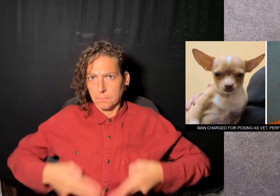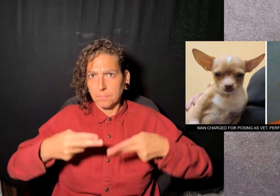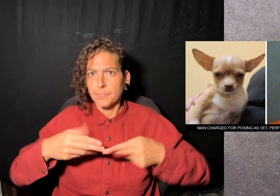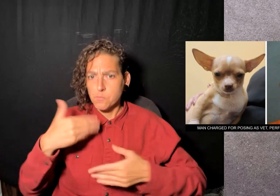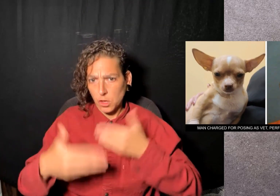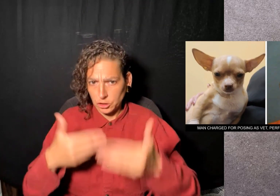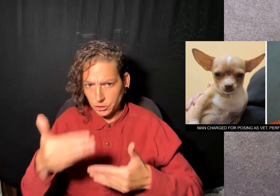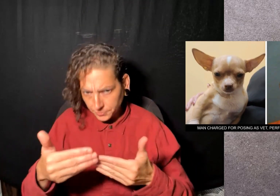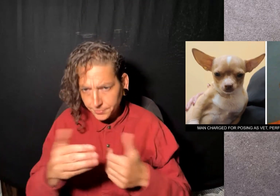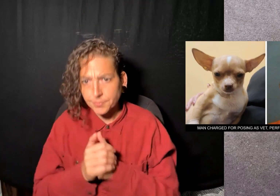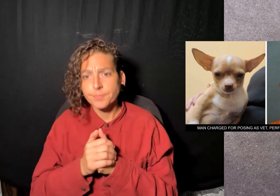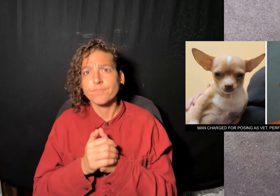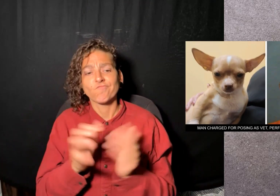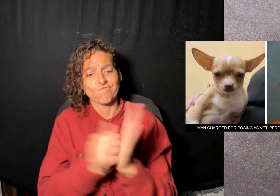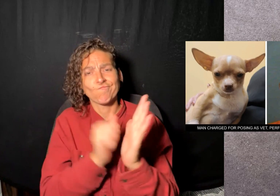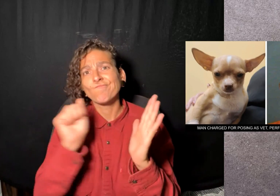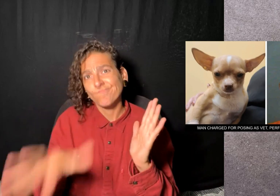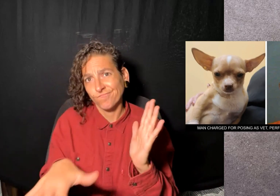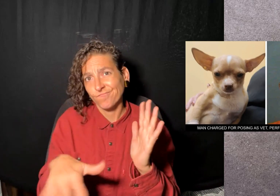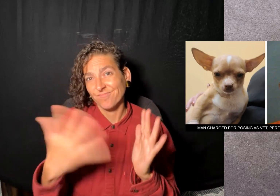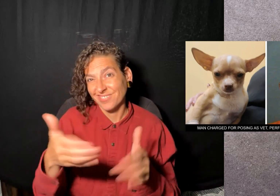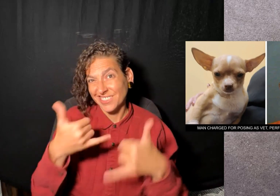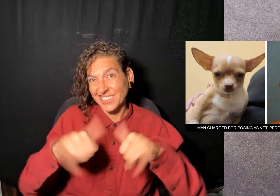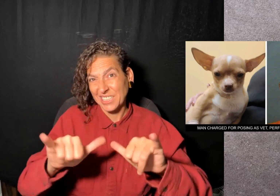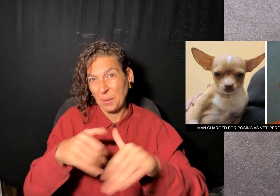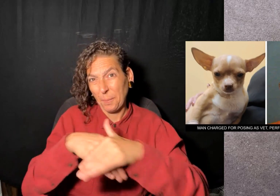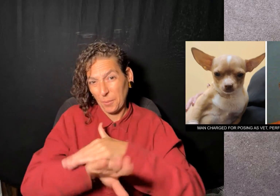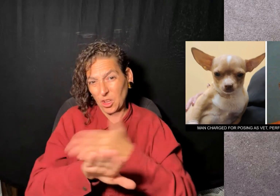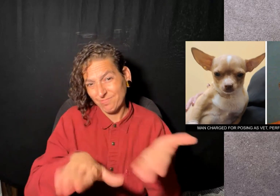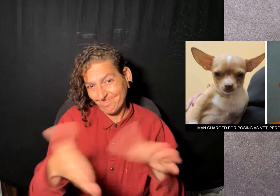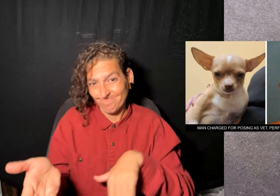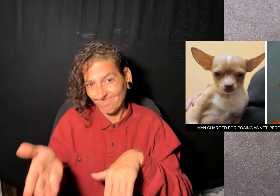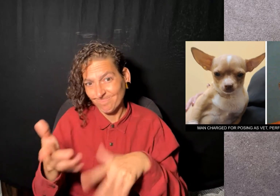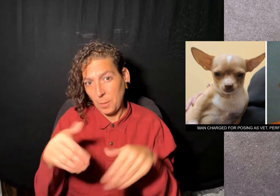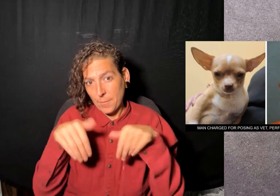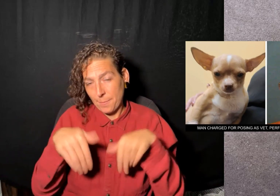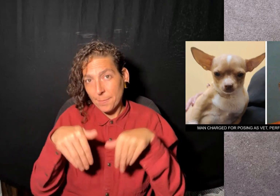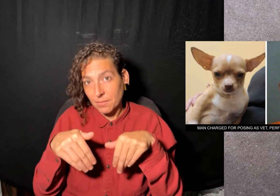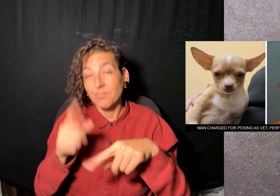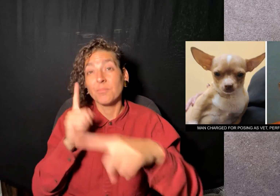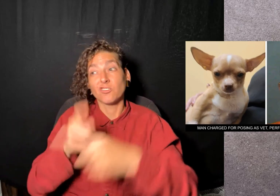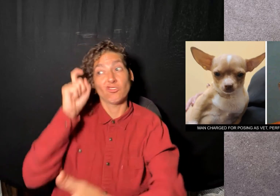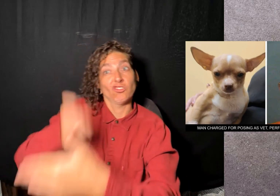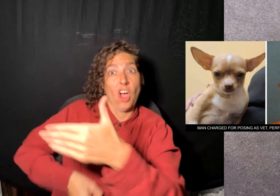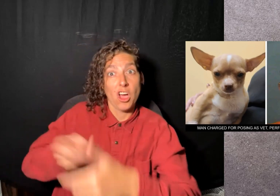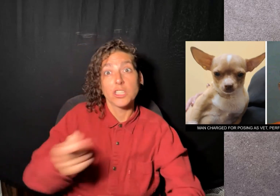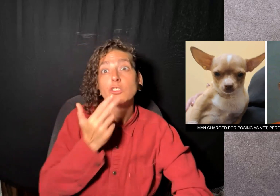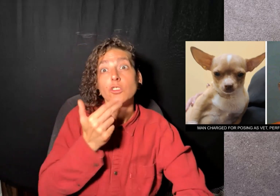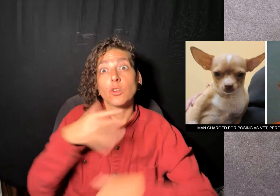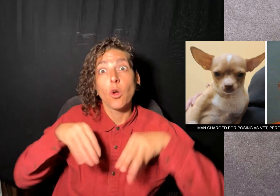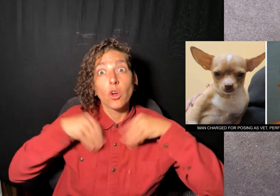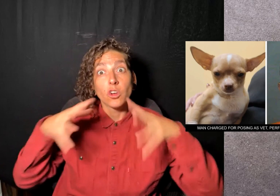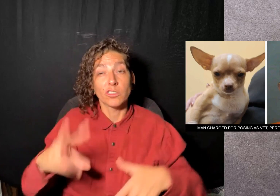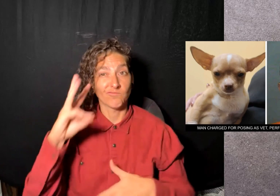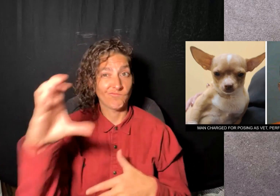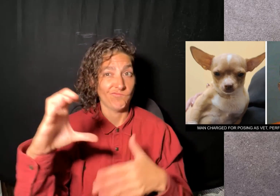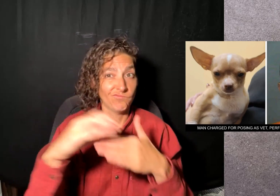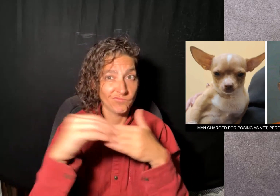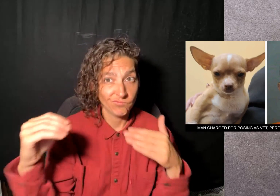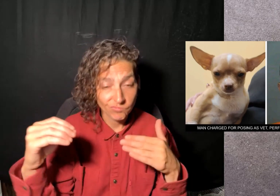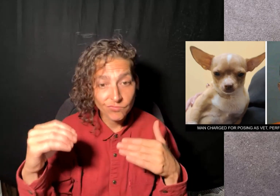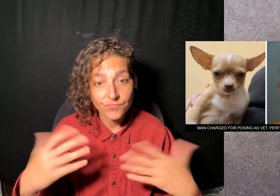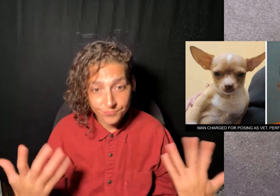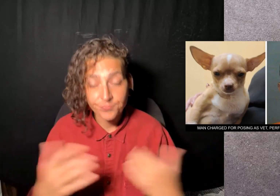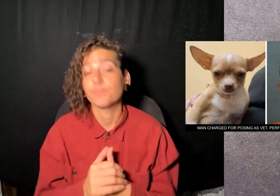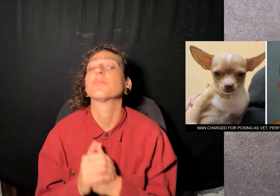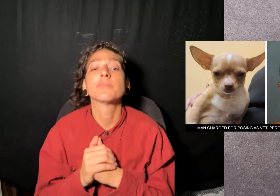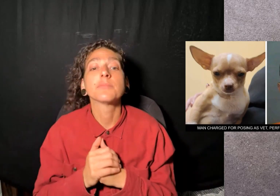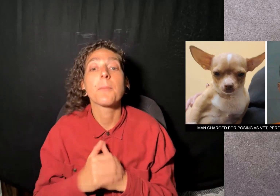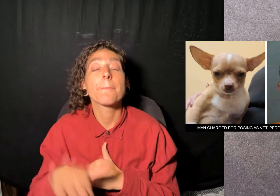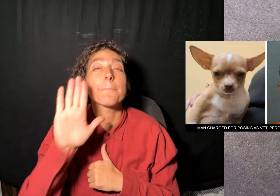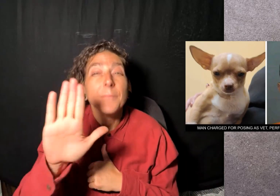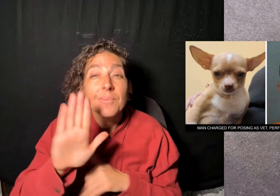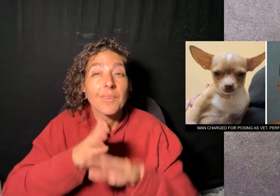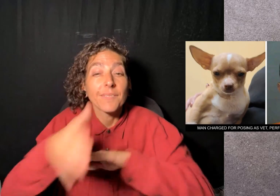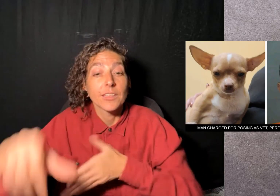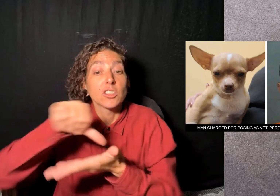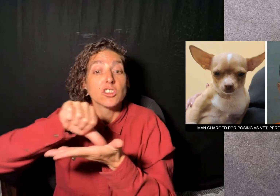and spay procedure removed a stillborn puppy and charged Sugar's owners $600 but after